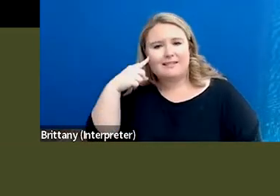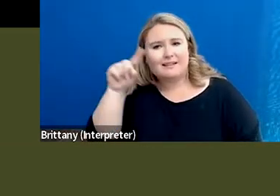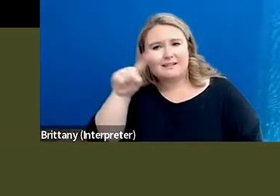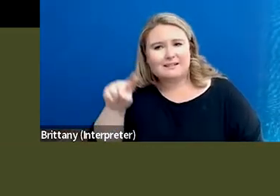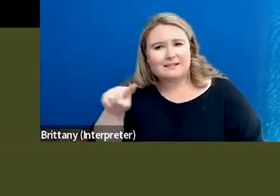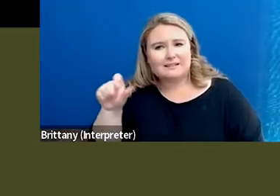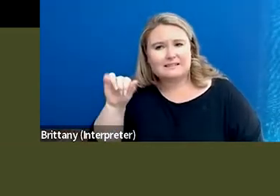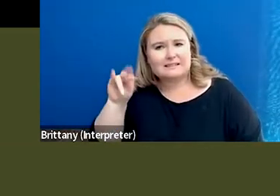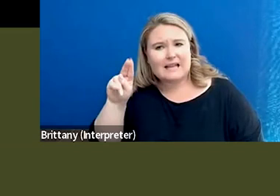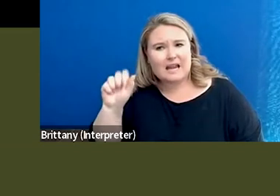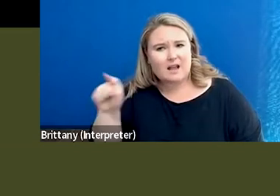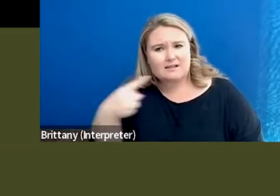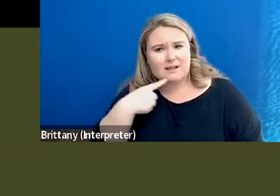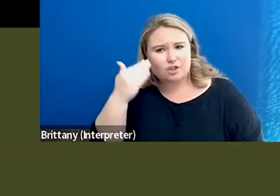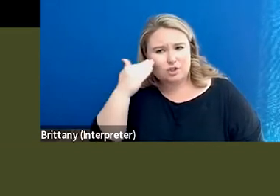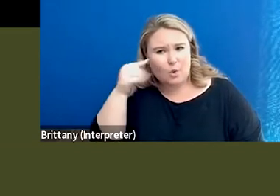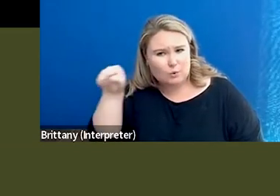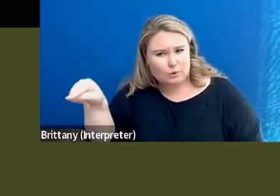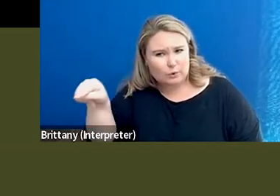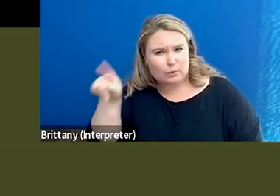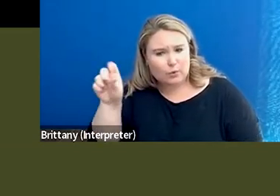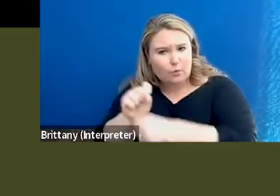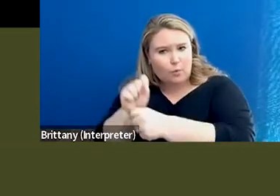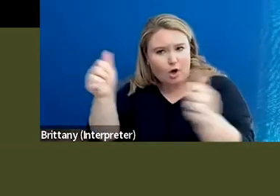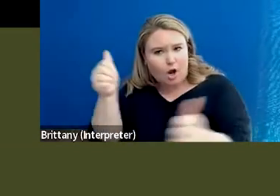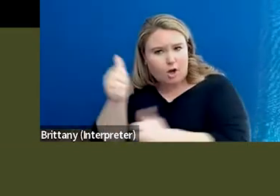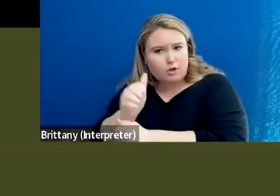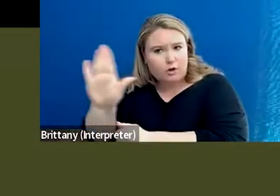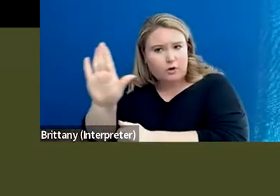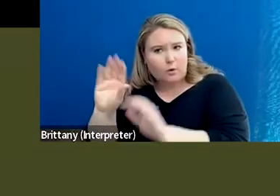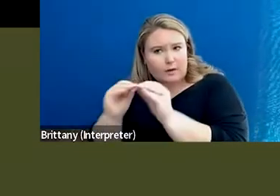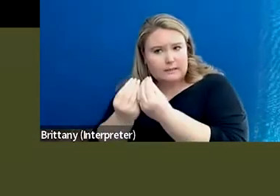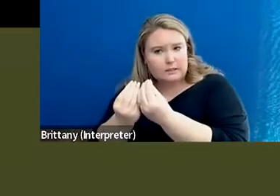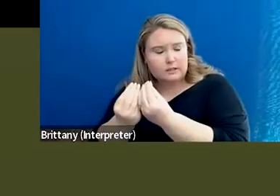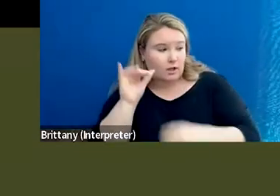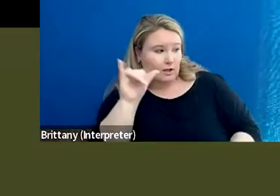and you work with her organization. Is that correct Melissa? [Melissa] Yes, ma'am.